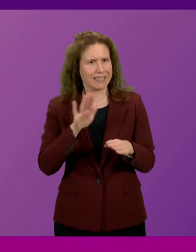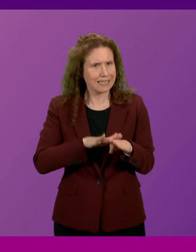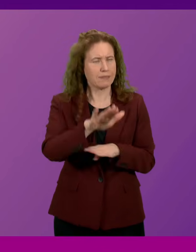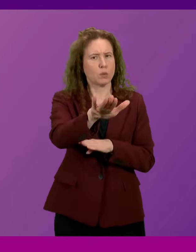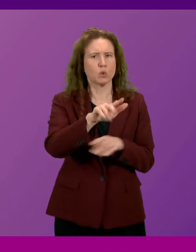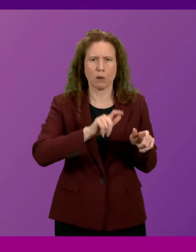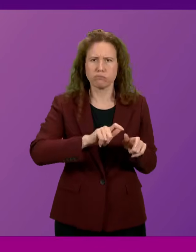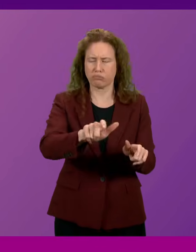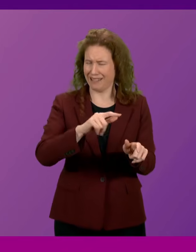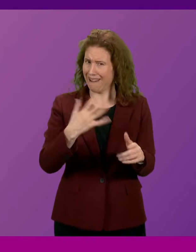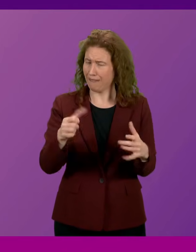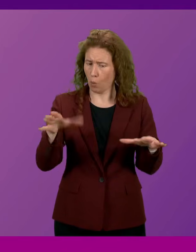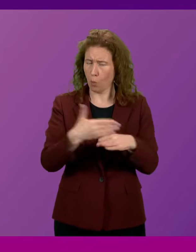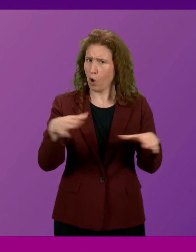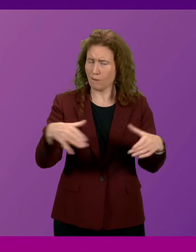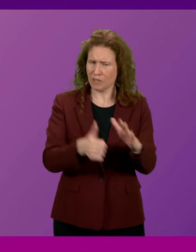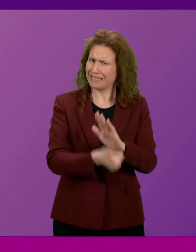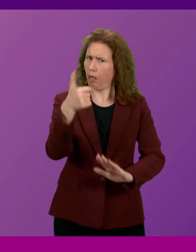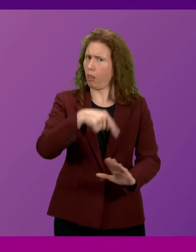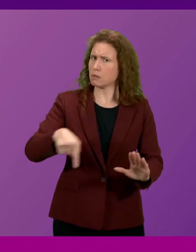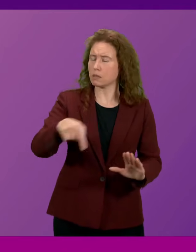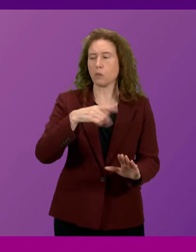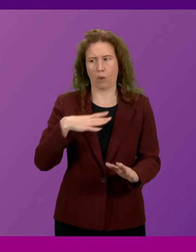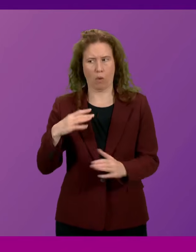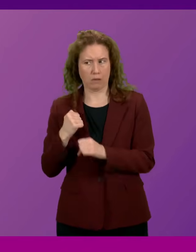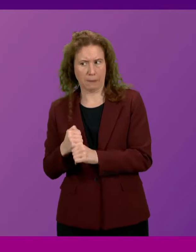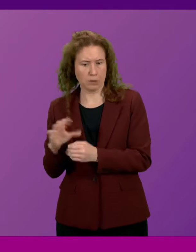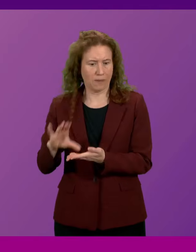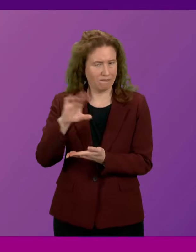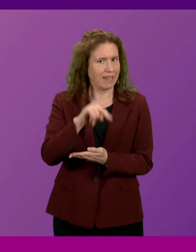skilled workforce, which also involves a commitment to investing in the yard.